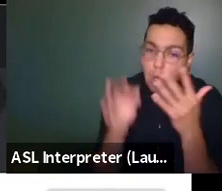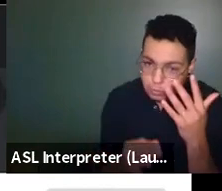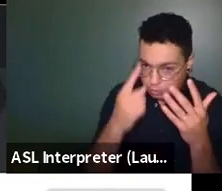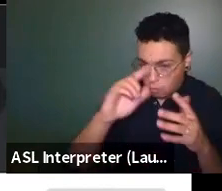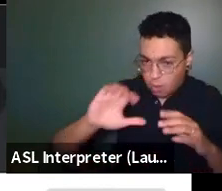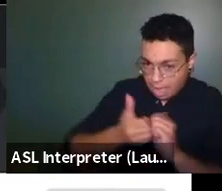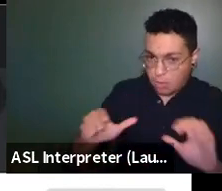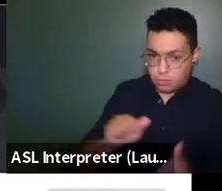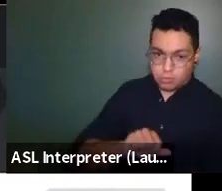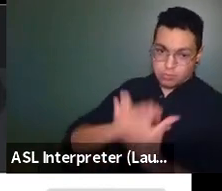ESD 112 - Katherine Livick: And